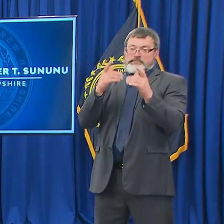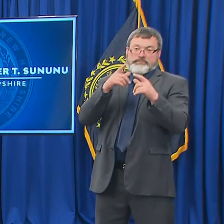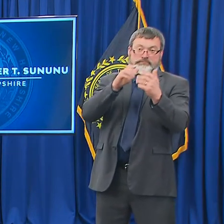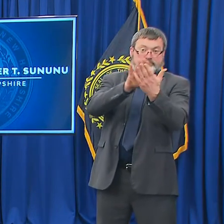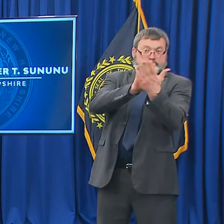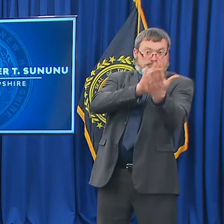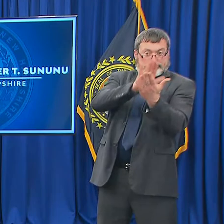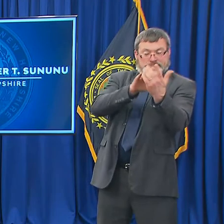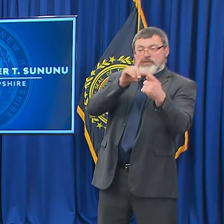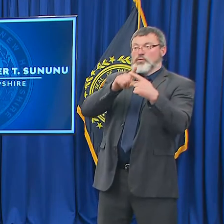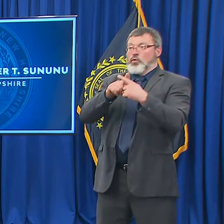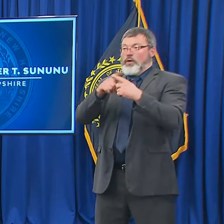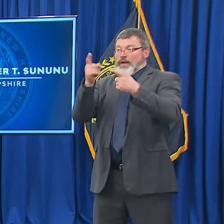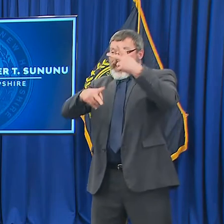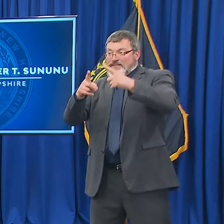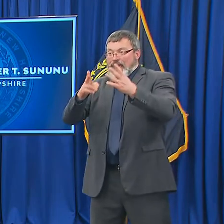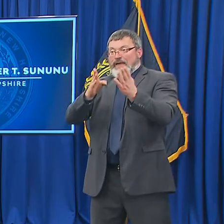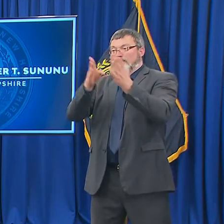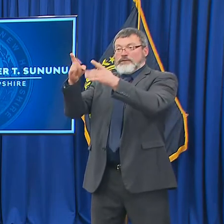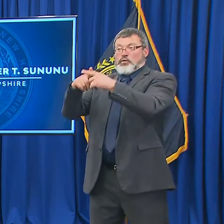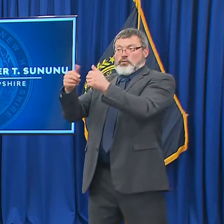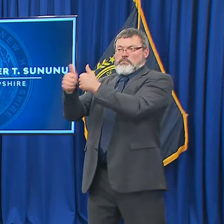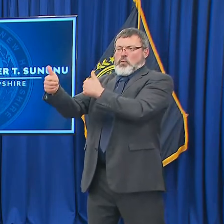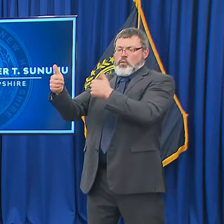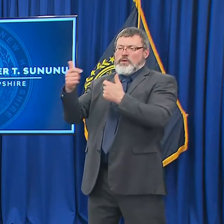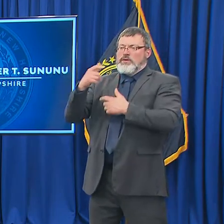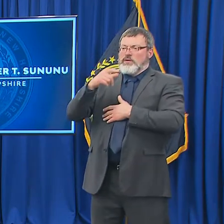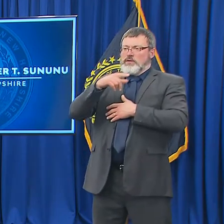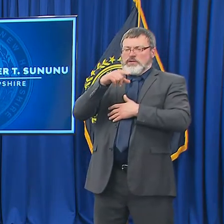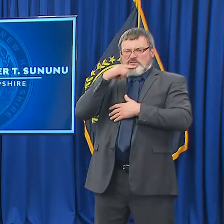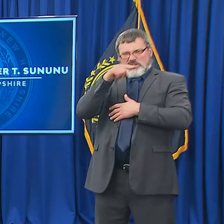In terms of youth sports again we ask him use force to follow the guidelines of the masking